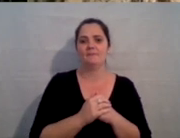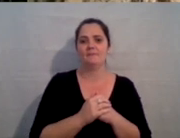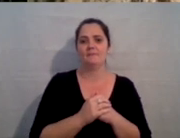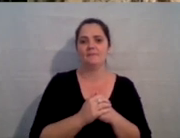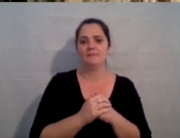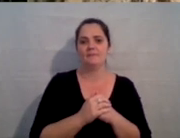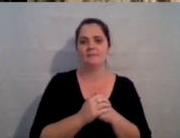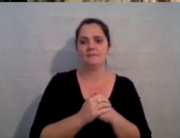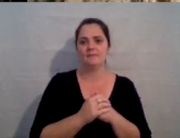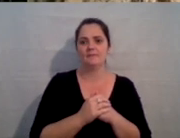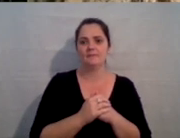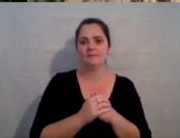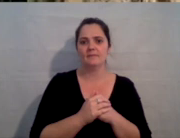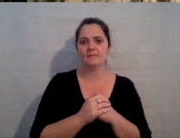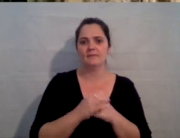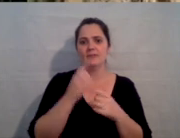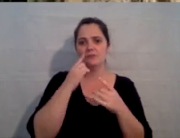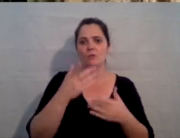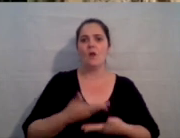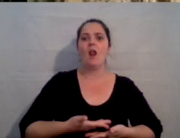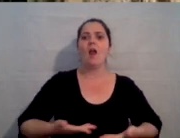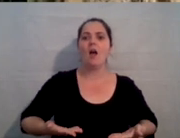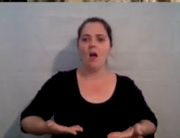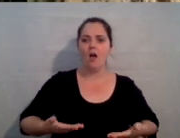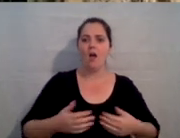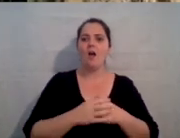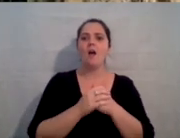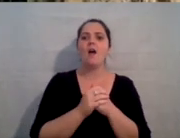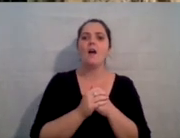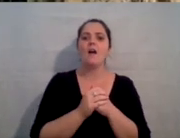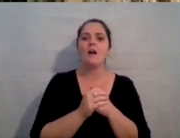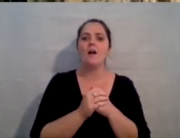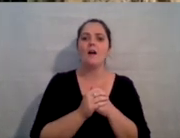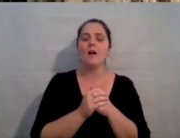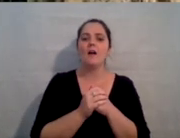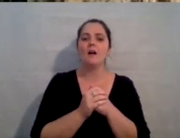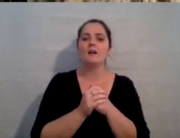articulation coming around there, coming the centre line and that's